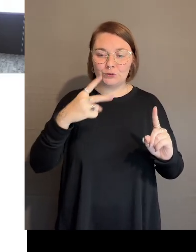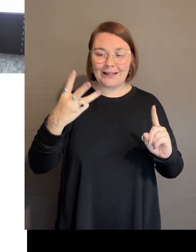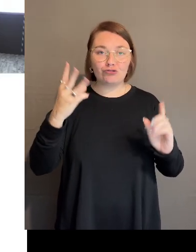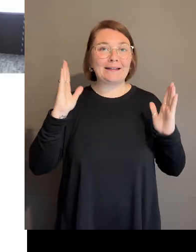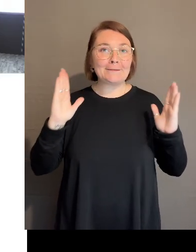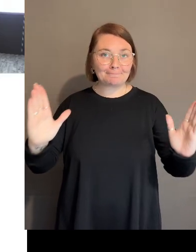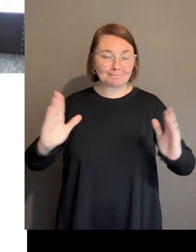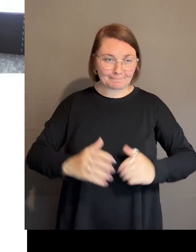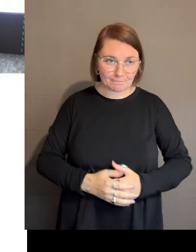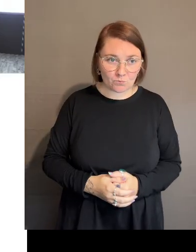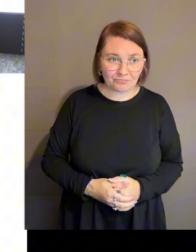Just…